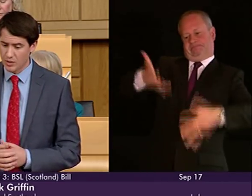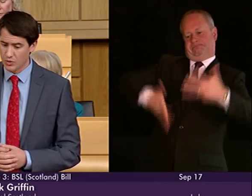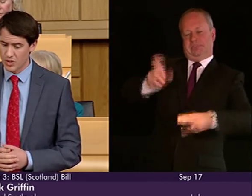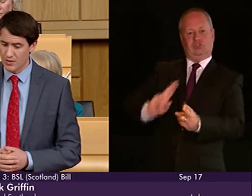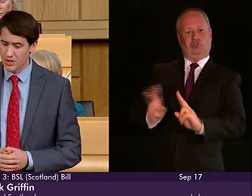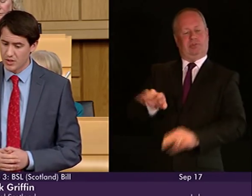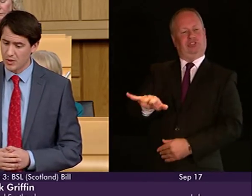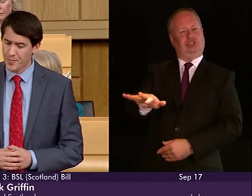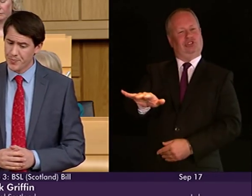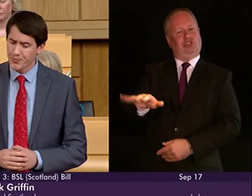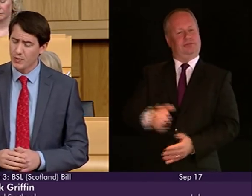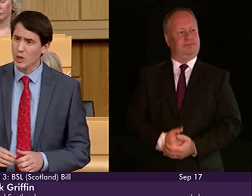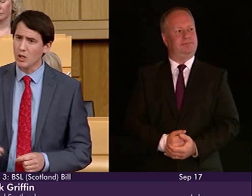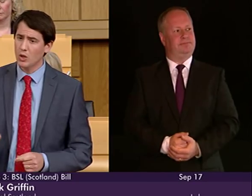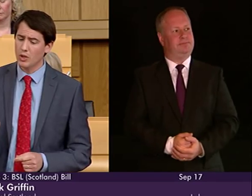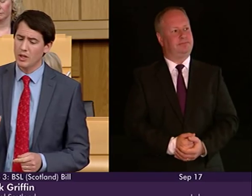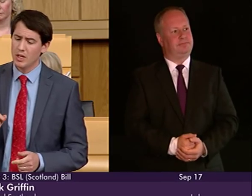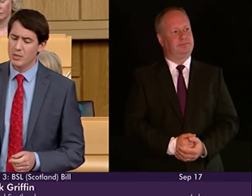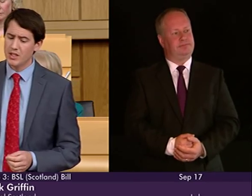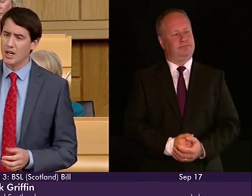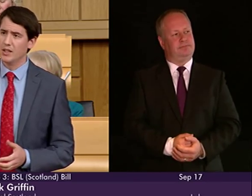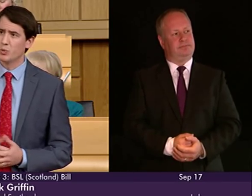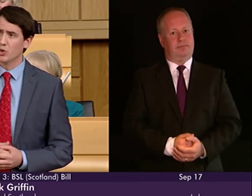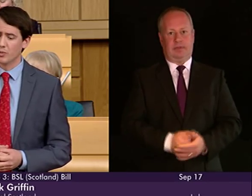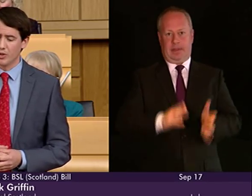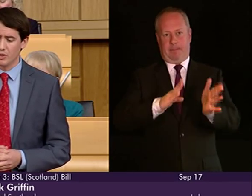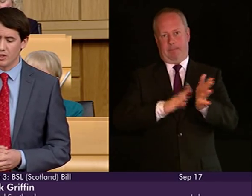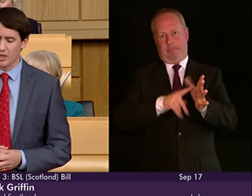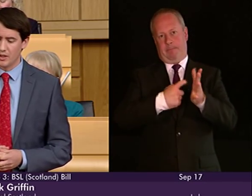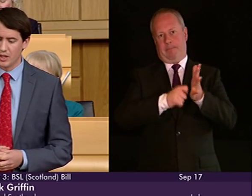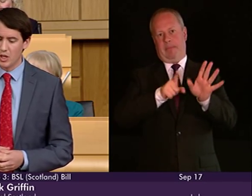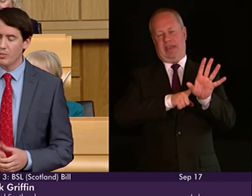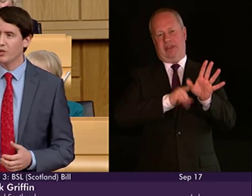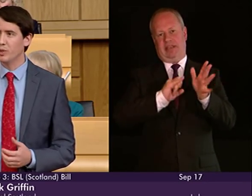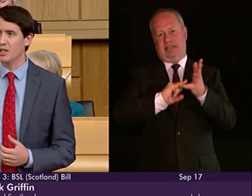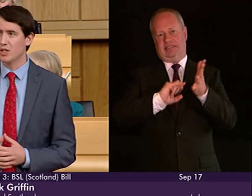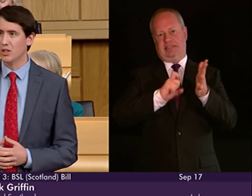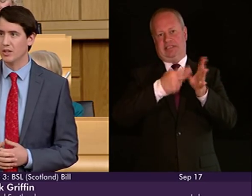medical services. Mary Scanlon spoke about the number of BSL